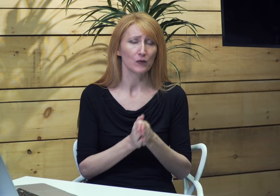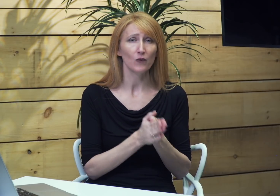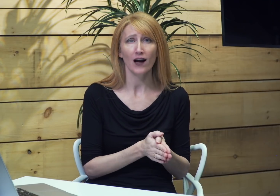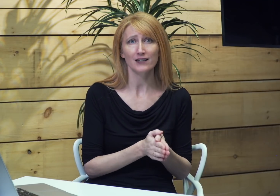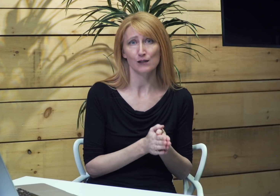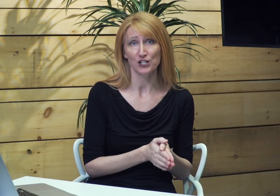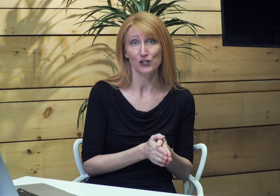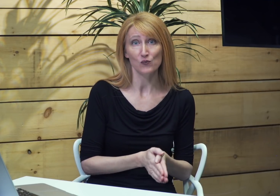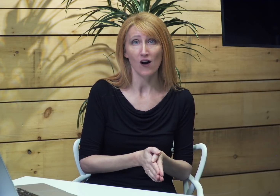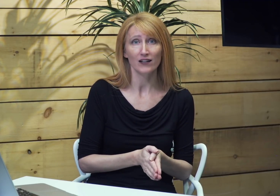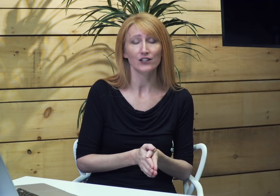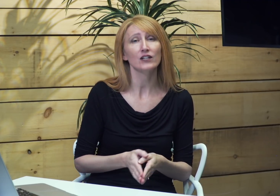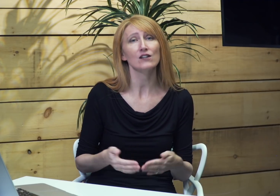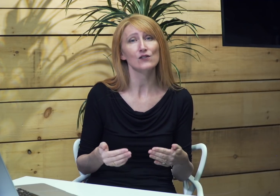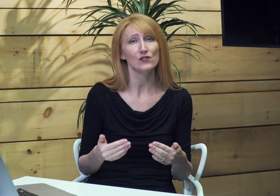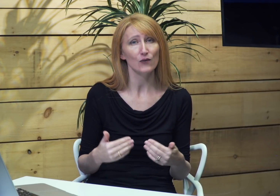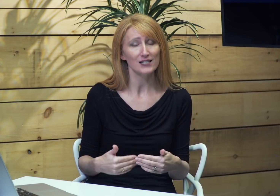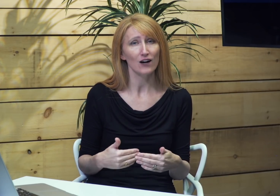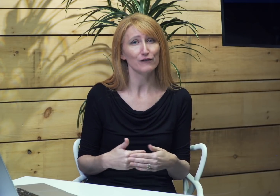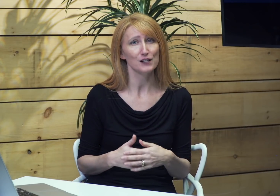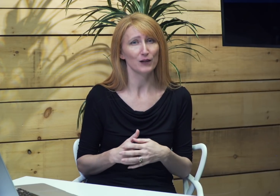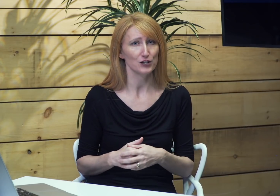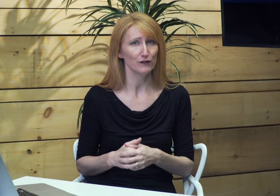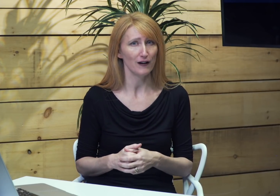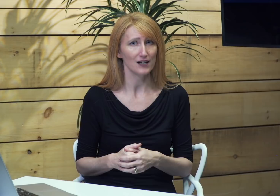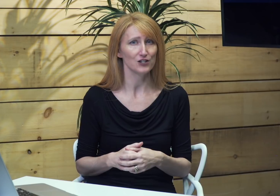rewind as much as you want you can also slow it down if it's a bit too fast, you